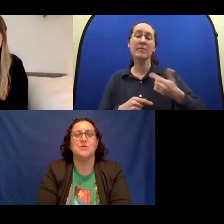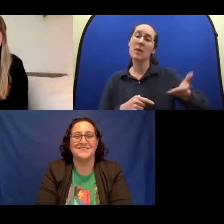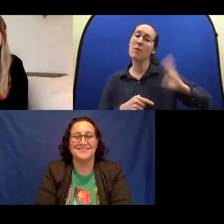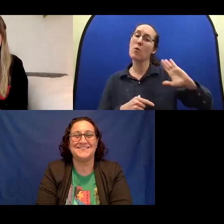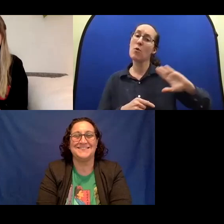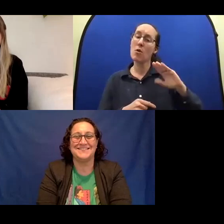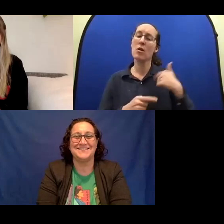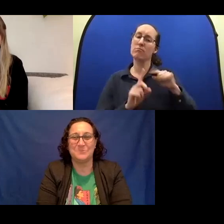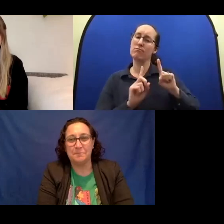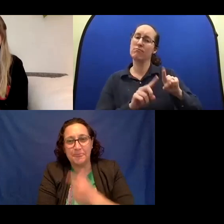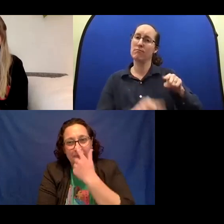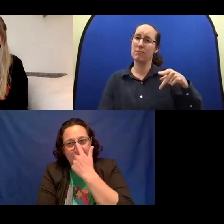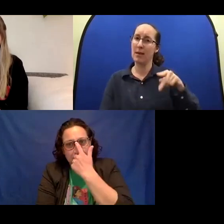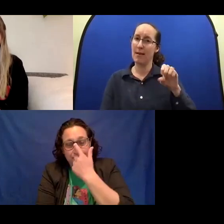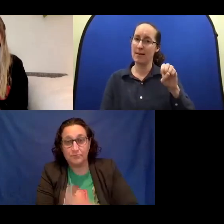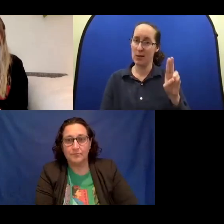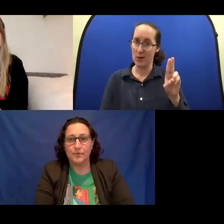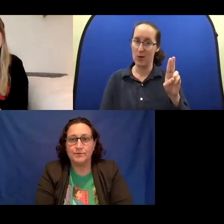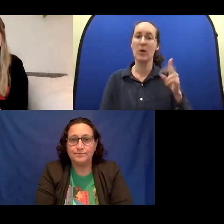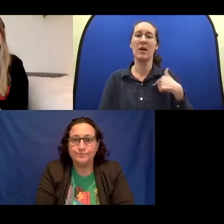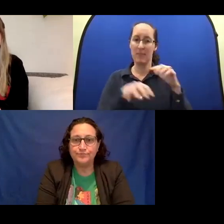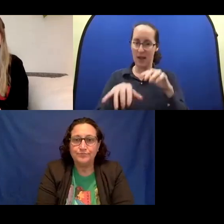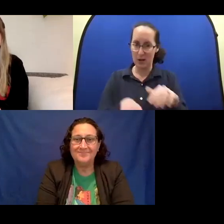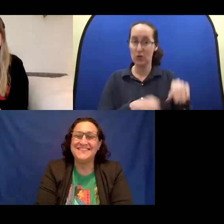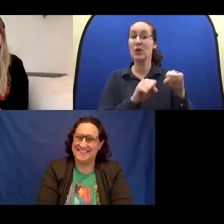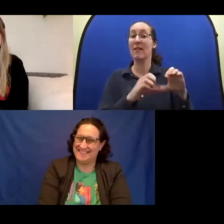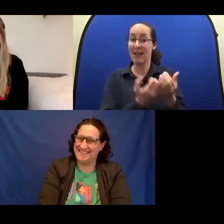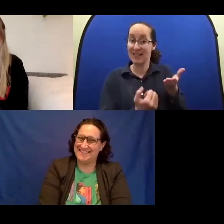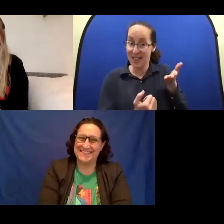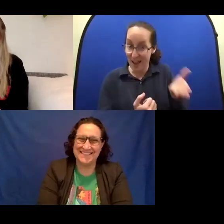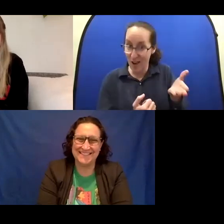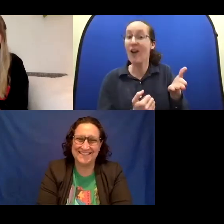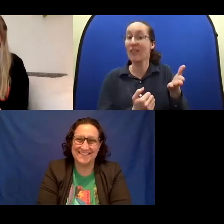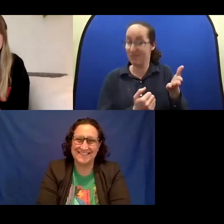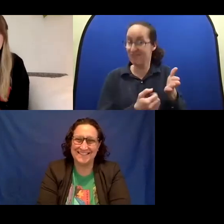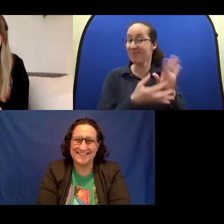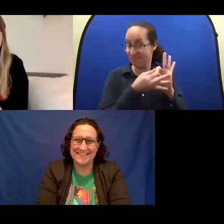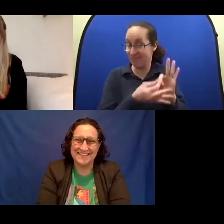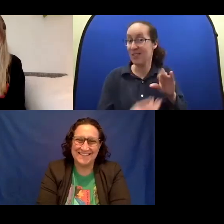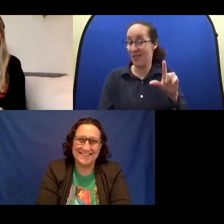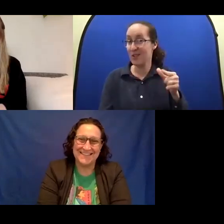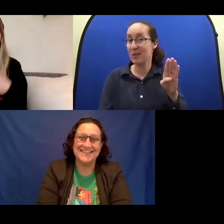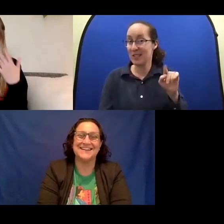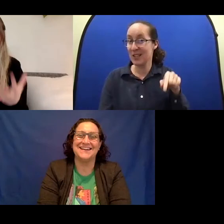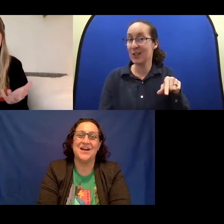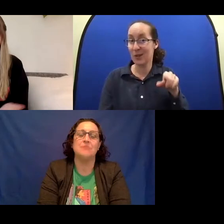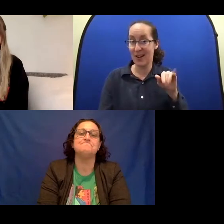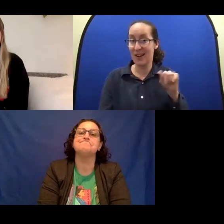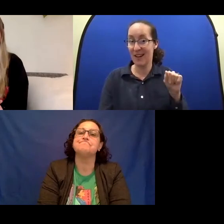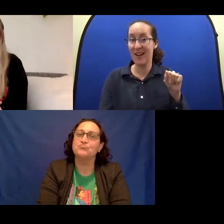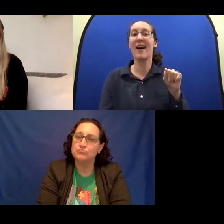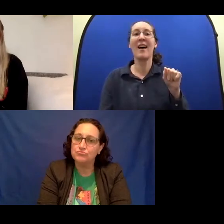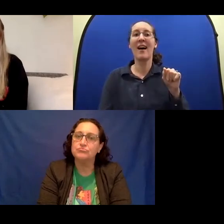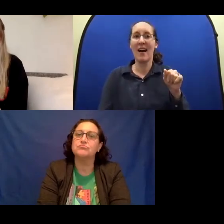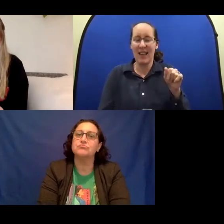and I took a class there on that and it was wonderful, so I wish Western also had that resource.